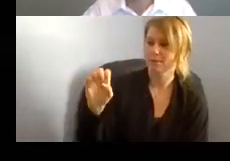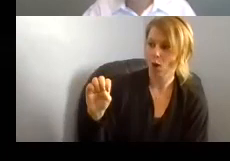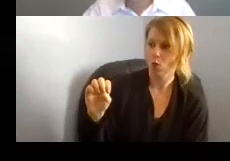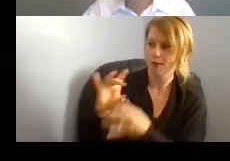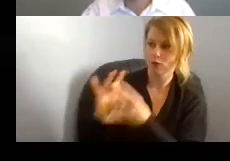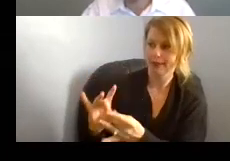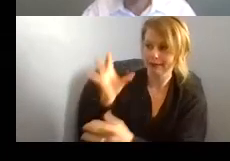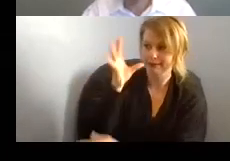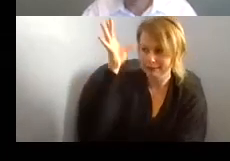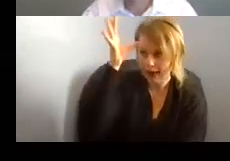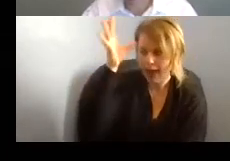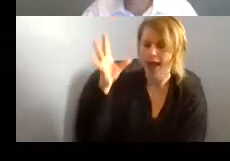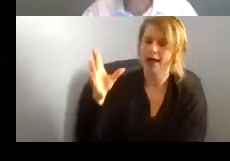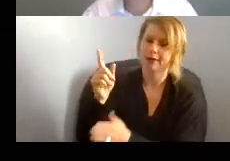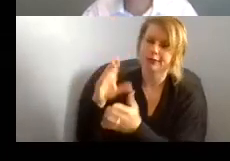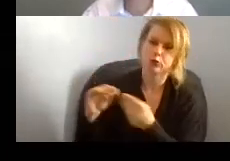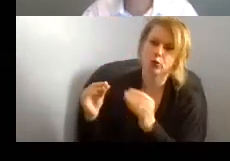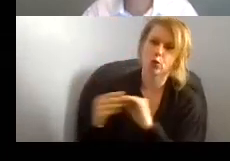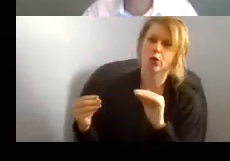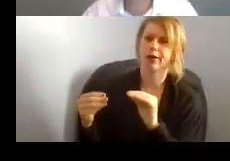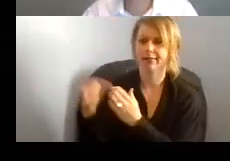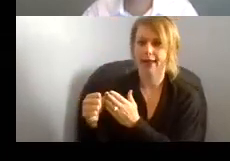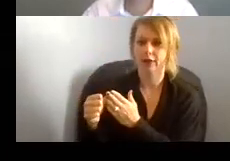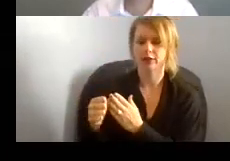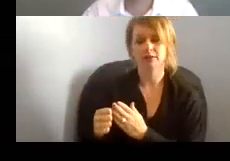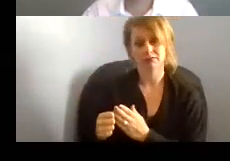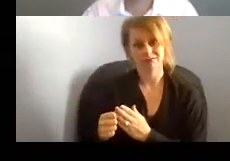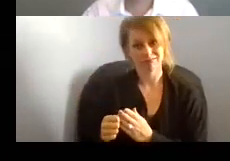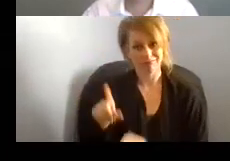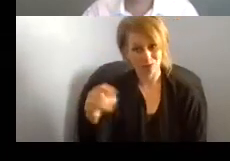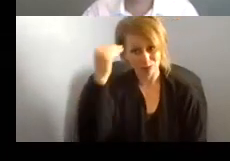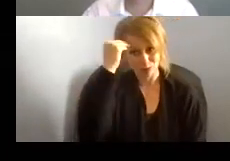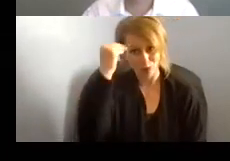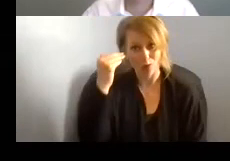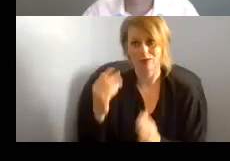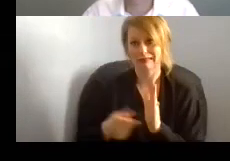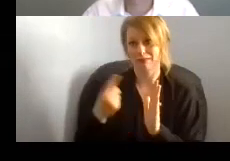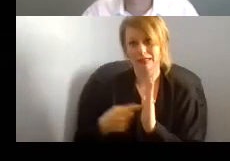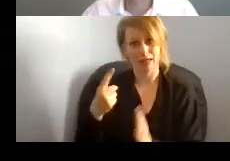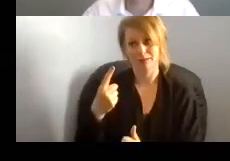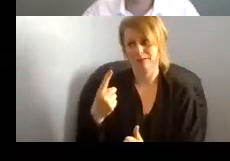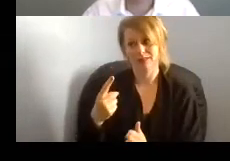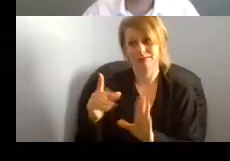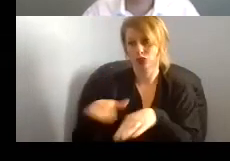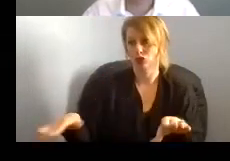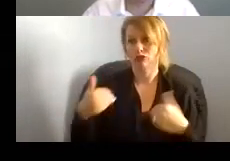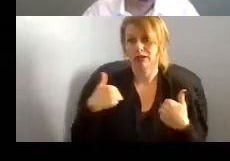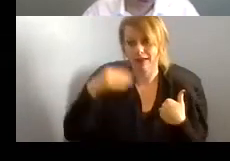or a letter, you need to recognize that some children may have a father who had died or who they don’t know.